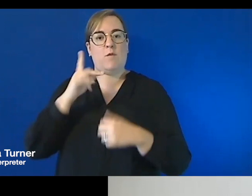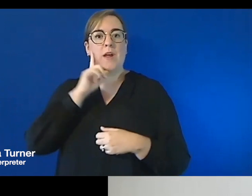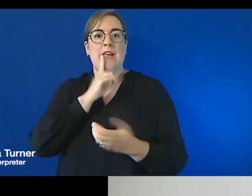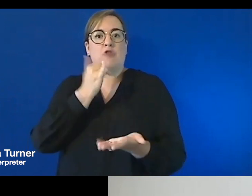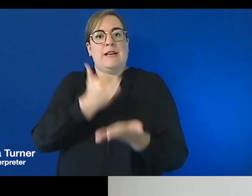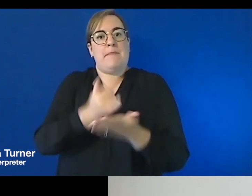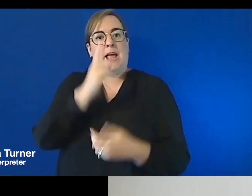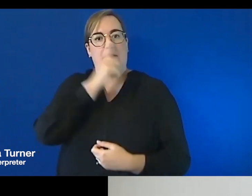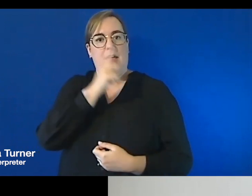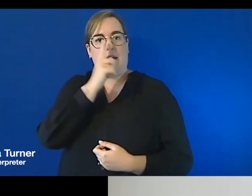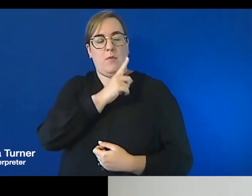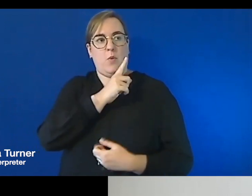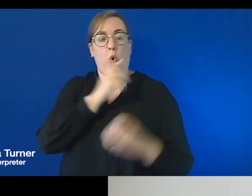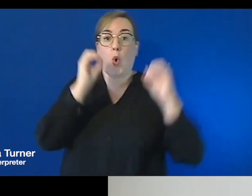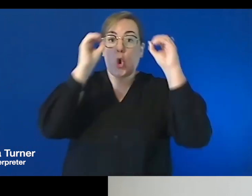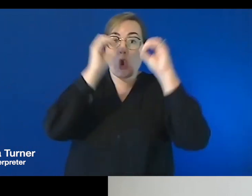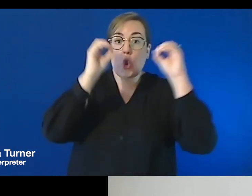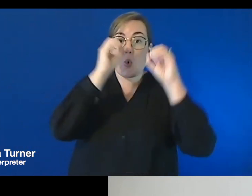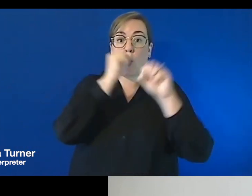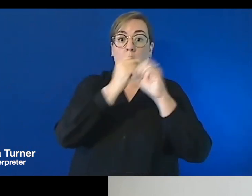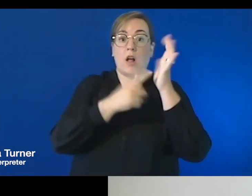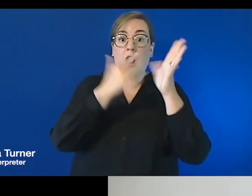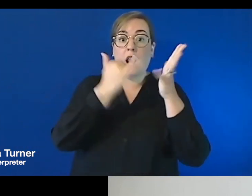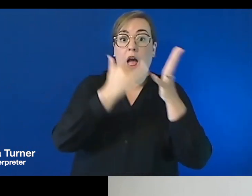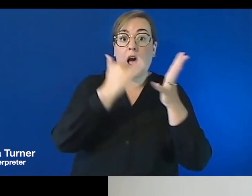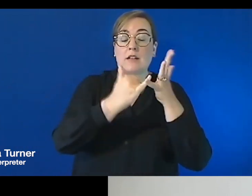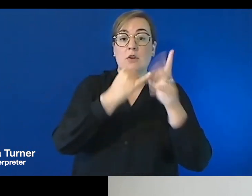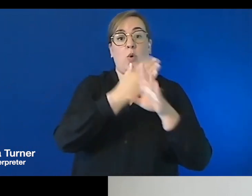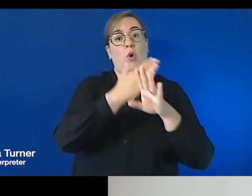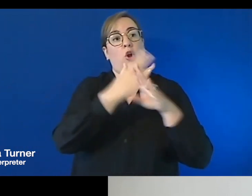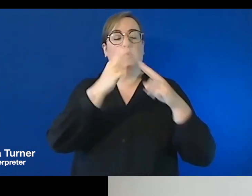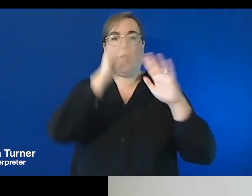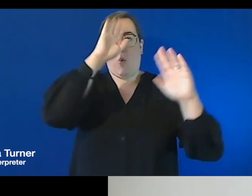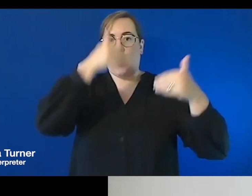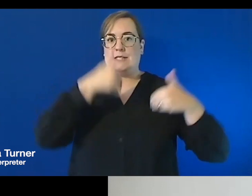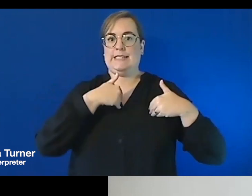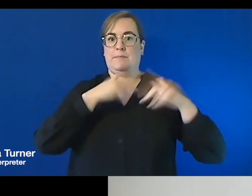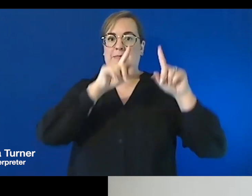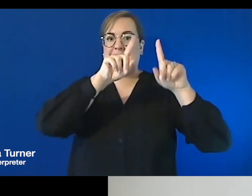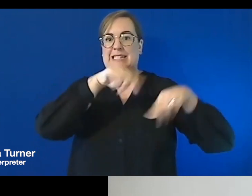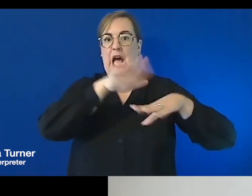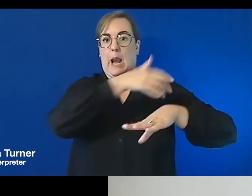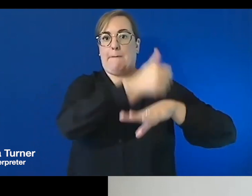or a Google glass collaborate with autism focus startup, and for instance, these guys even were